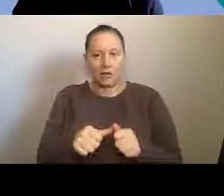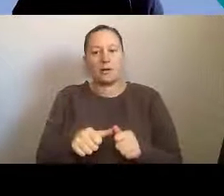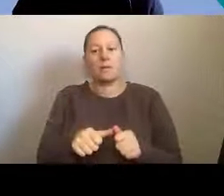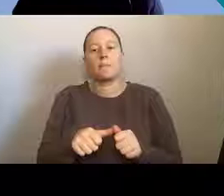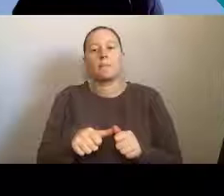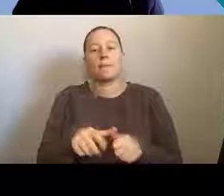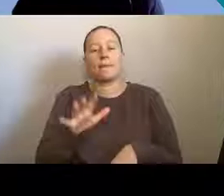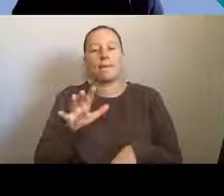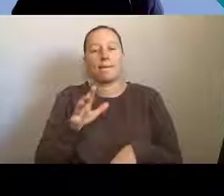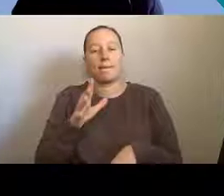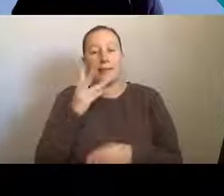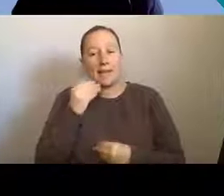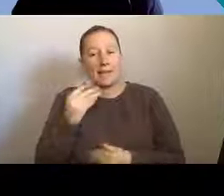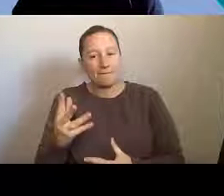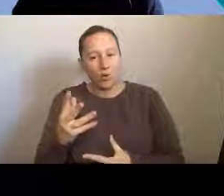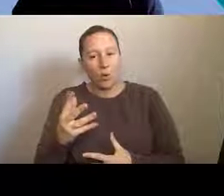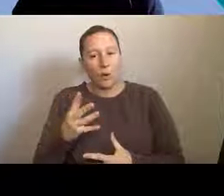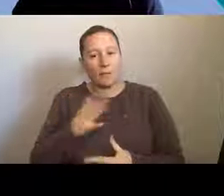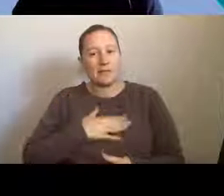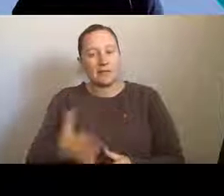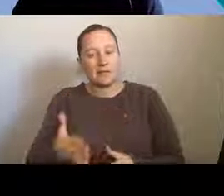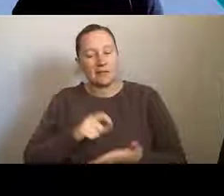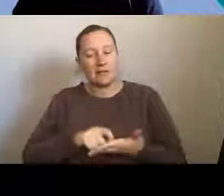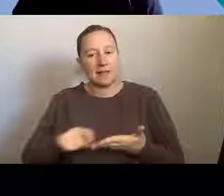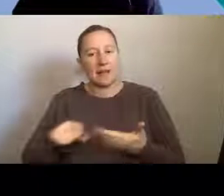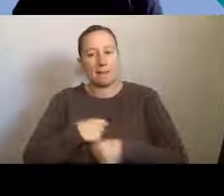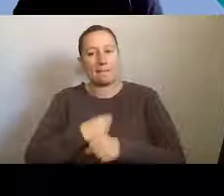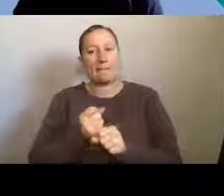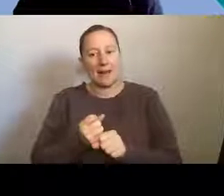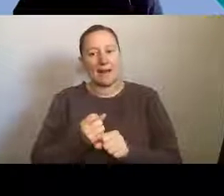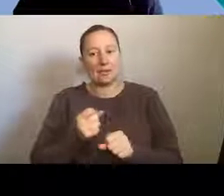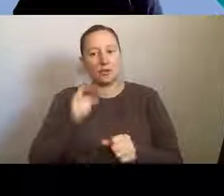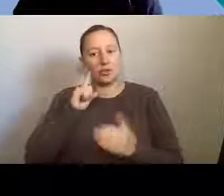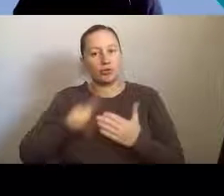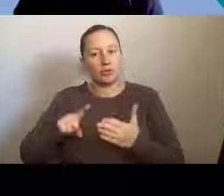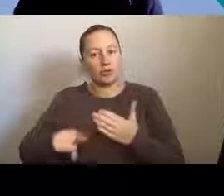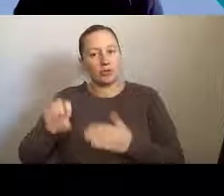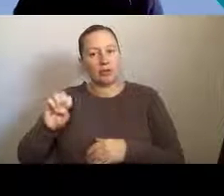that renders research ethical and promotes public trust in the research enterprise.